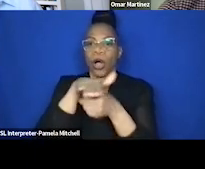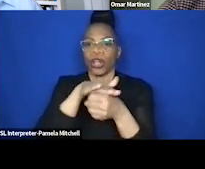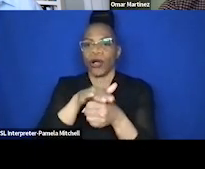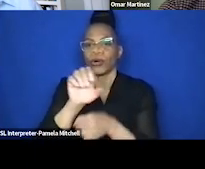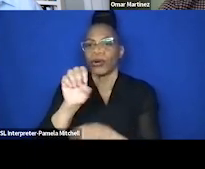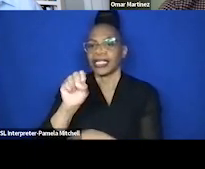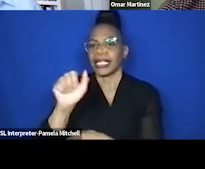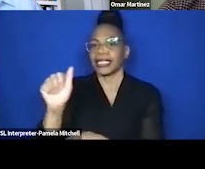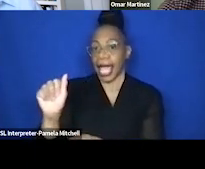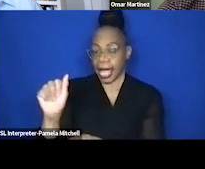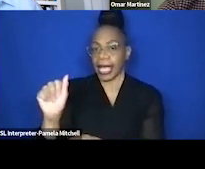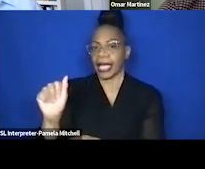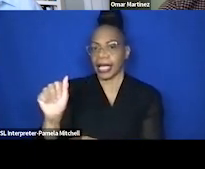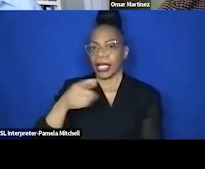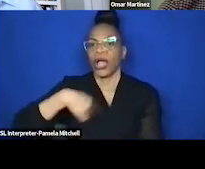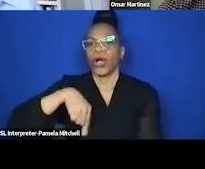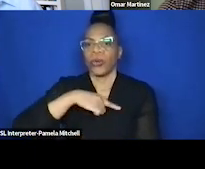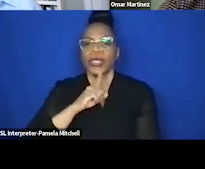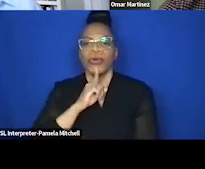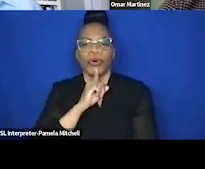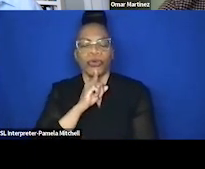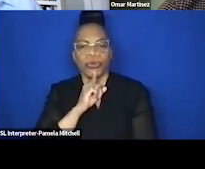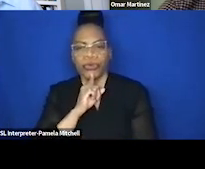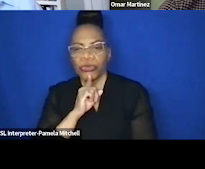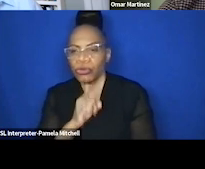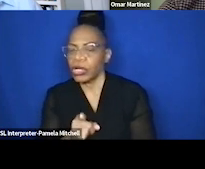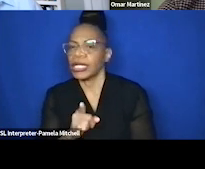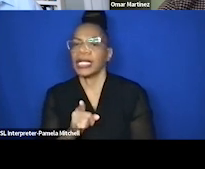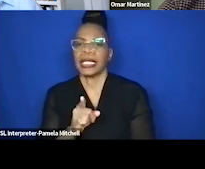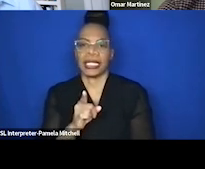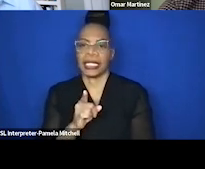We were very, very fortunate to have a director that was,